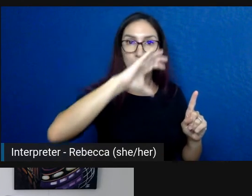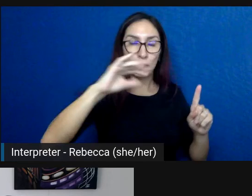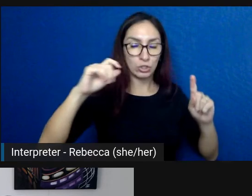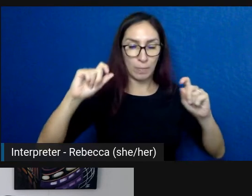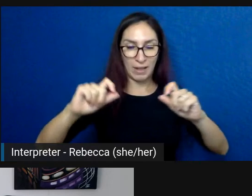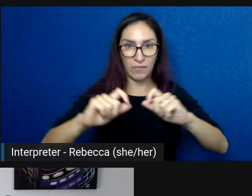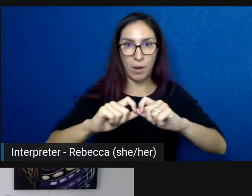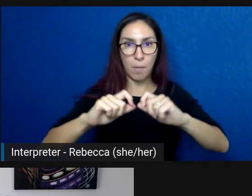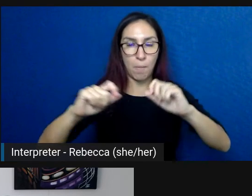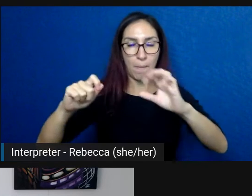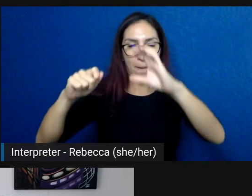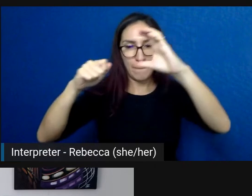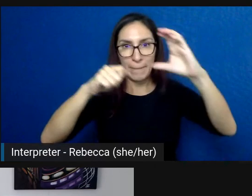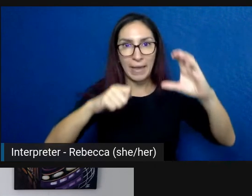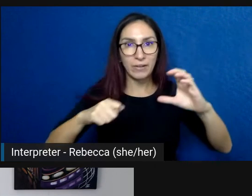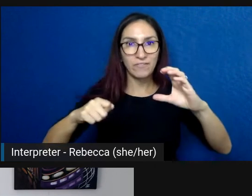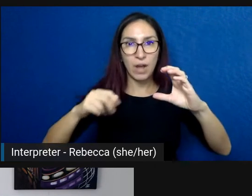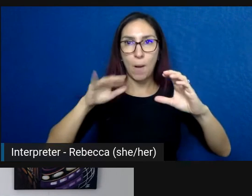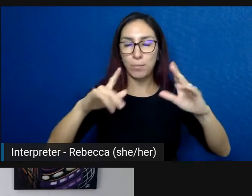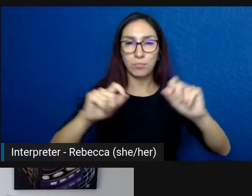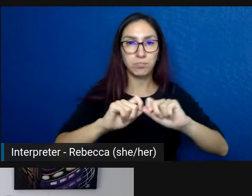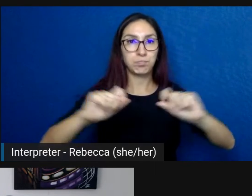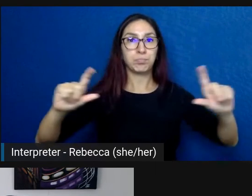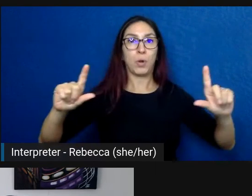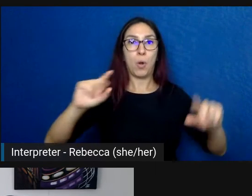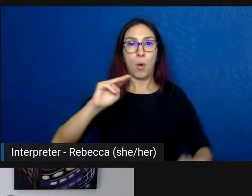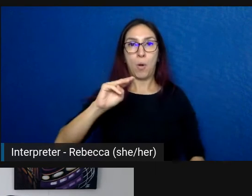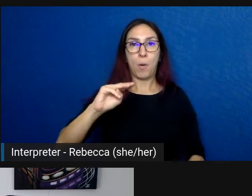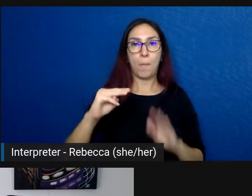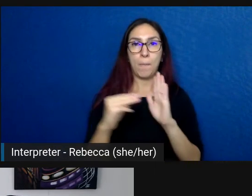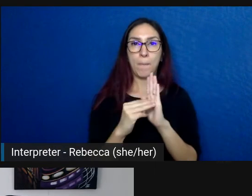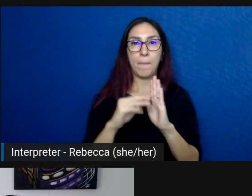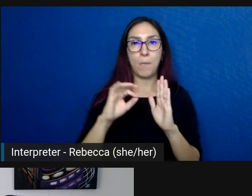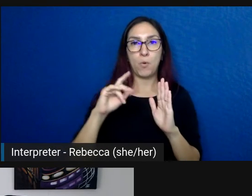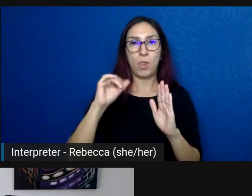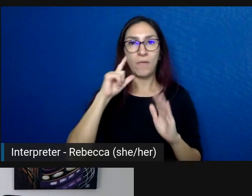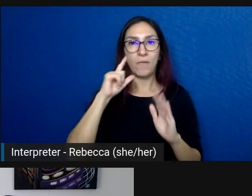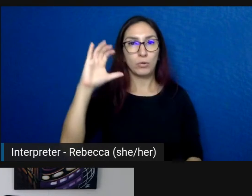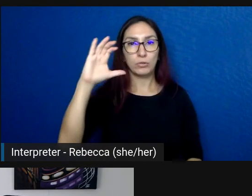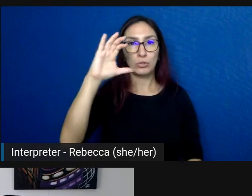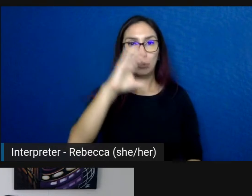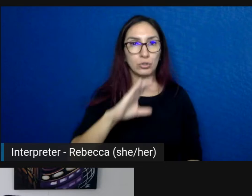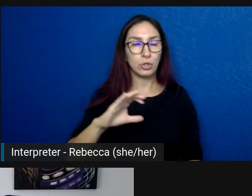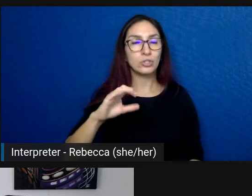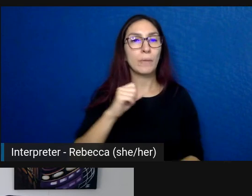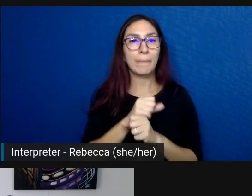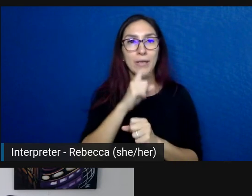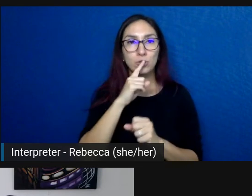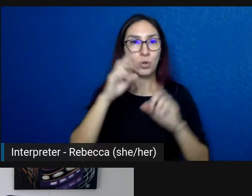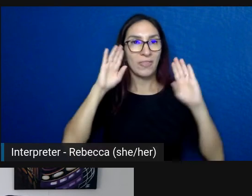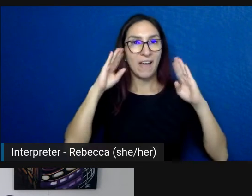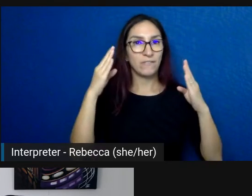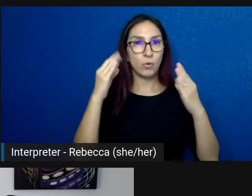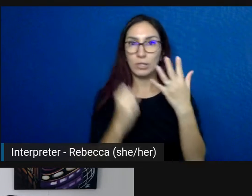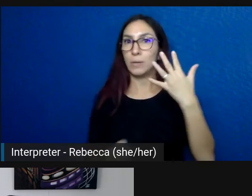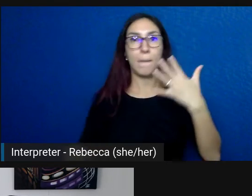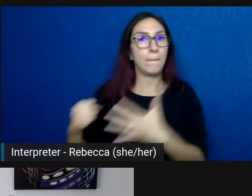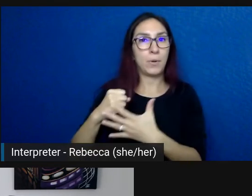in a modal for the search make sure that focus goes to the search. Yes, definitely.